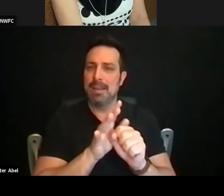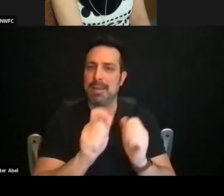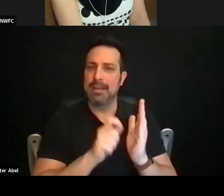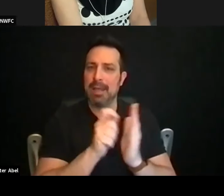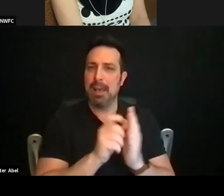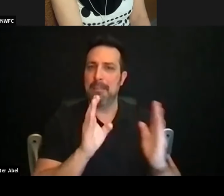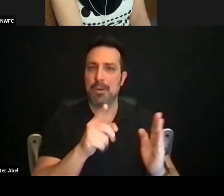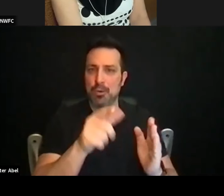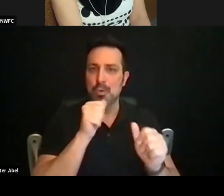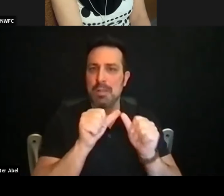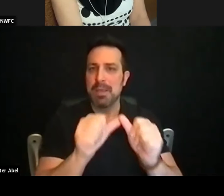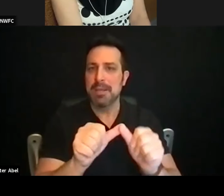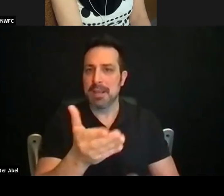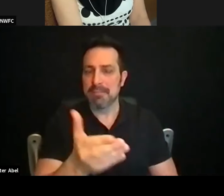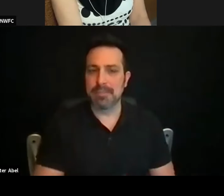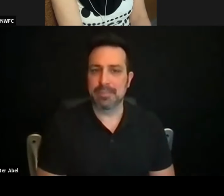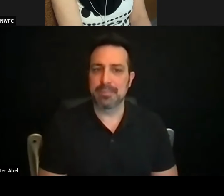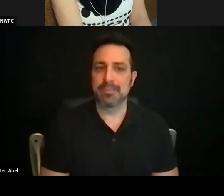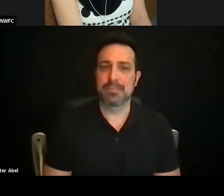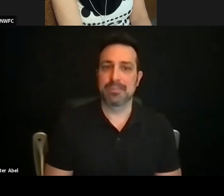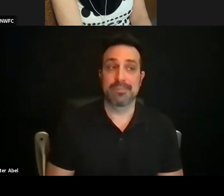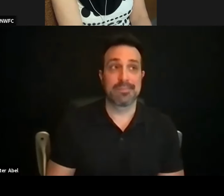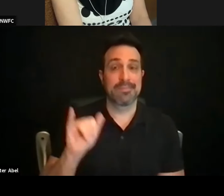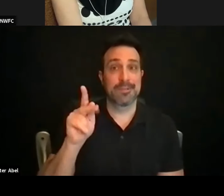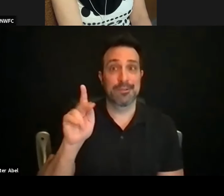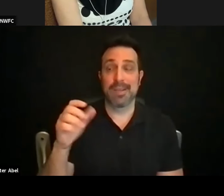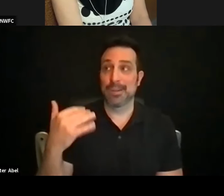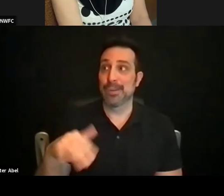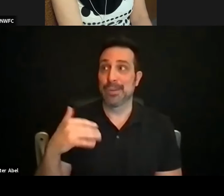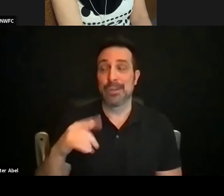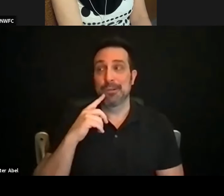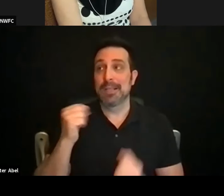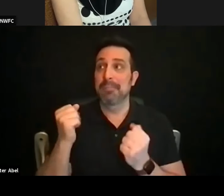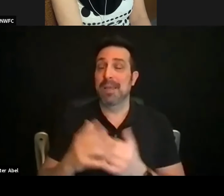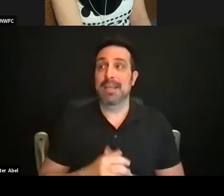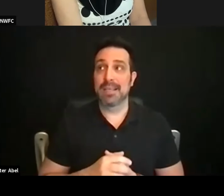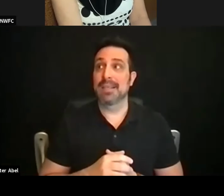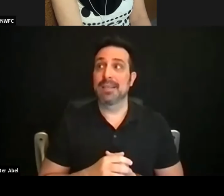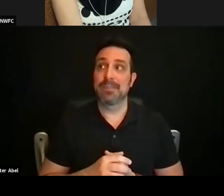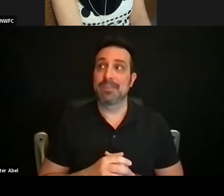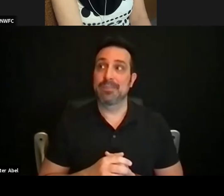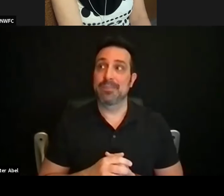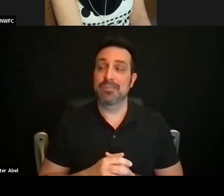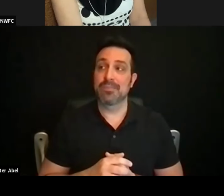will last